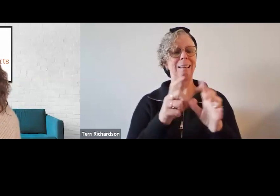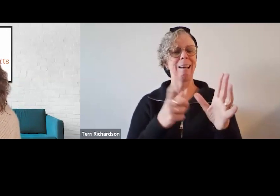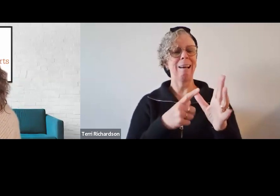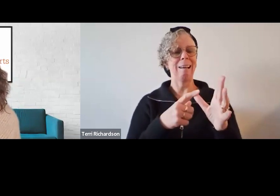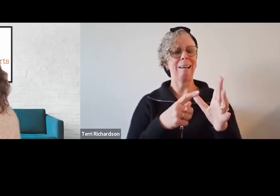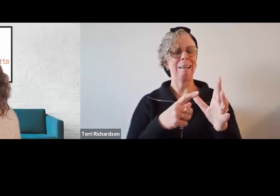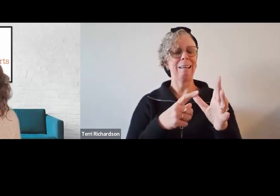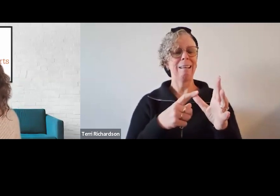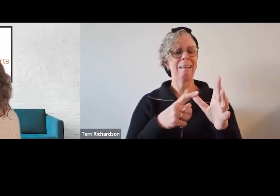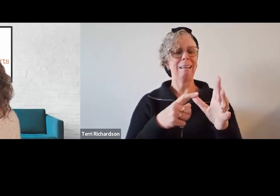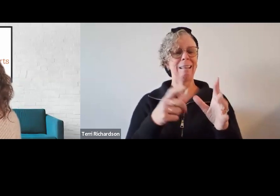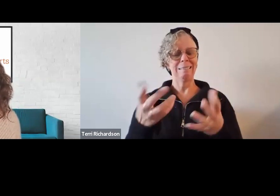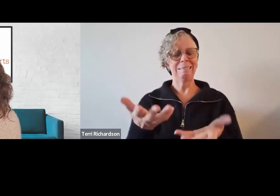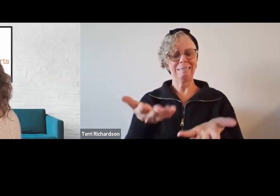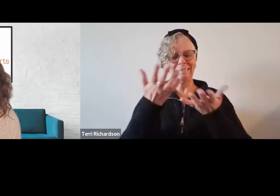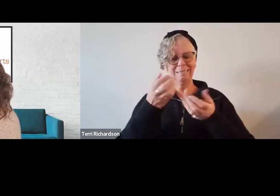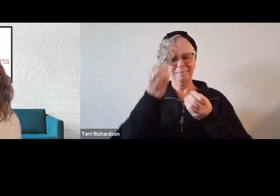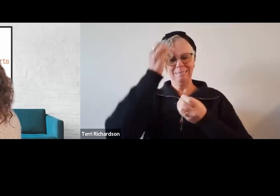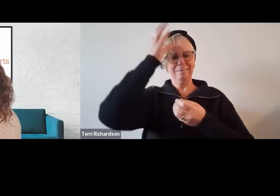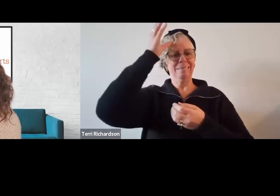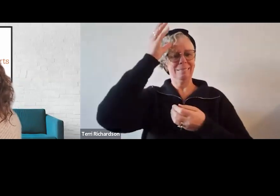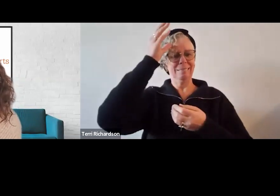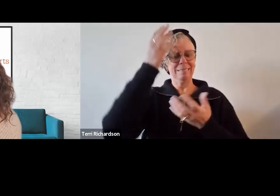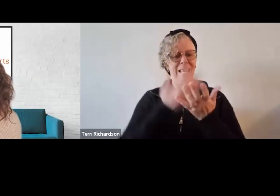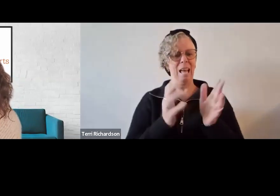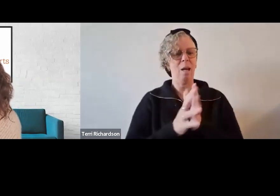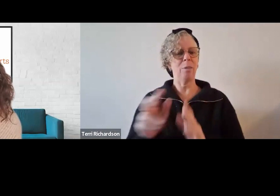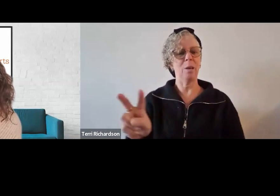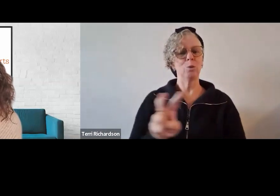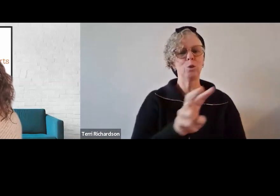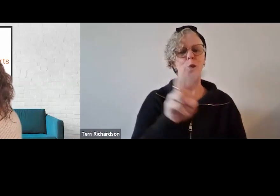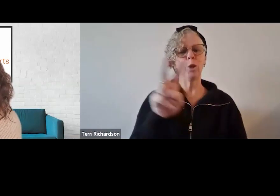this knowledge and a little bit about the journey of your company with us.